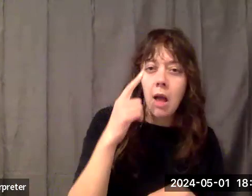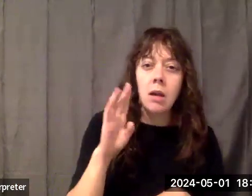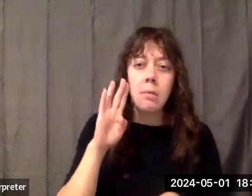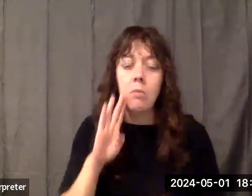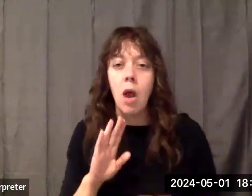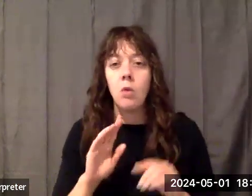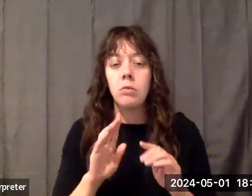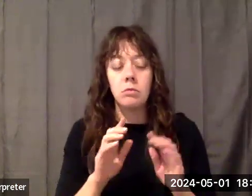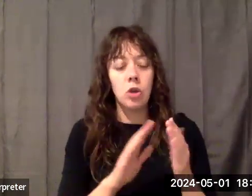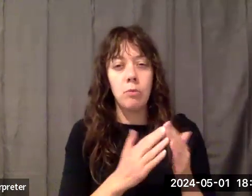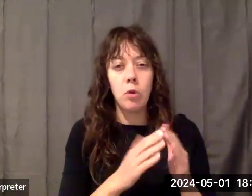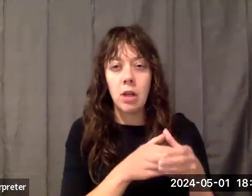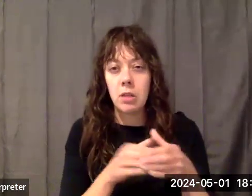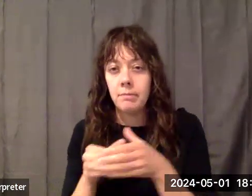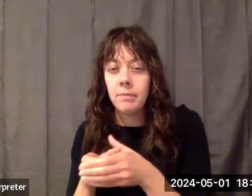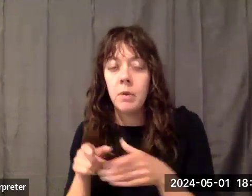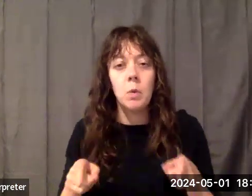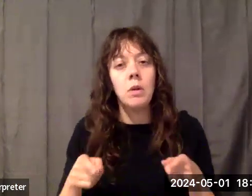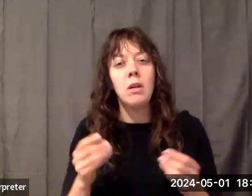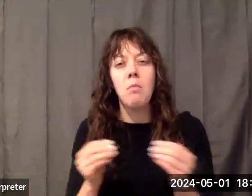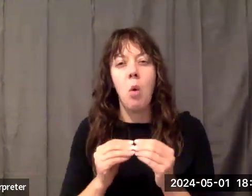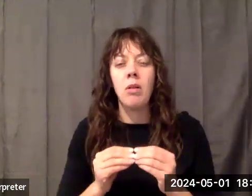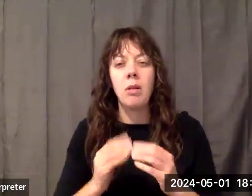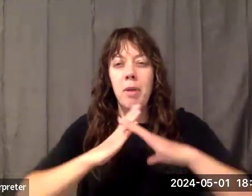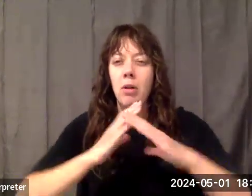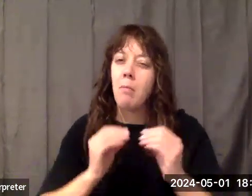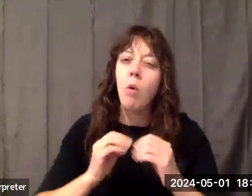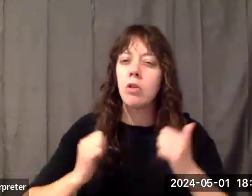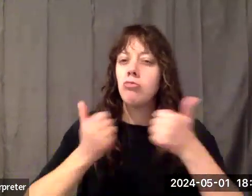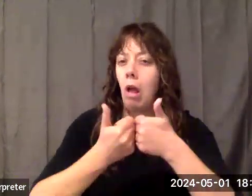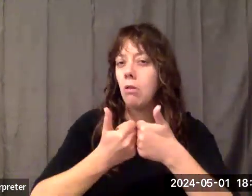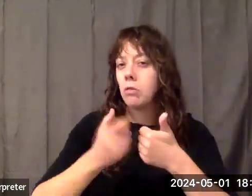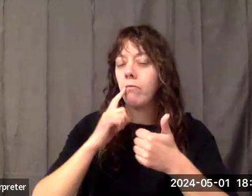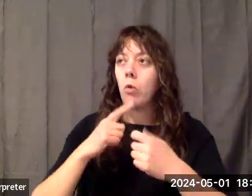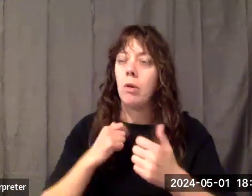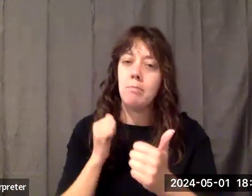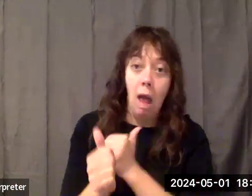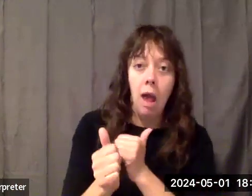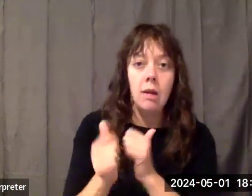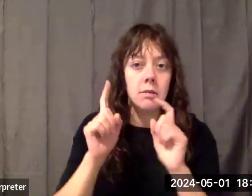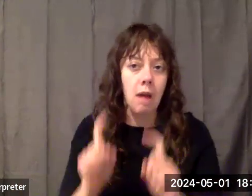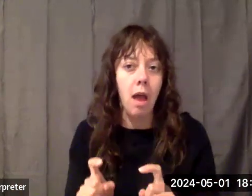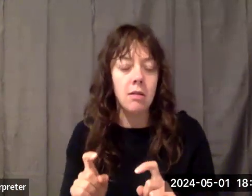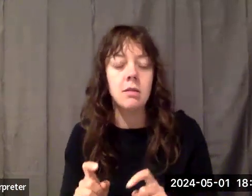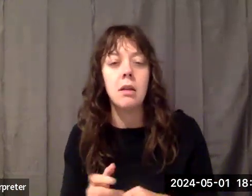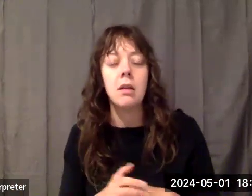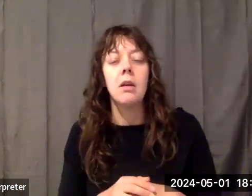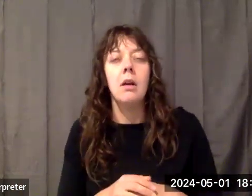to pass these tests, I'm just to really see where we at kind of with making